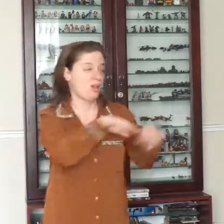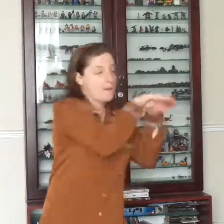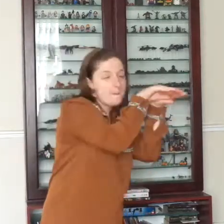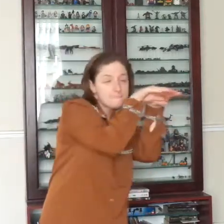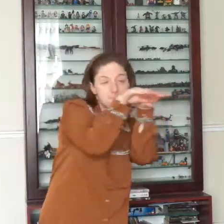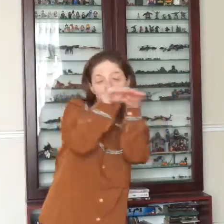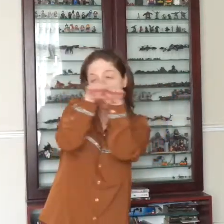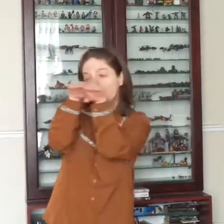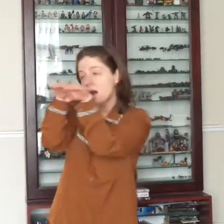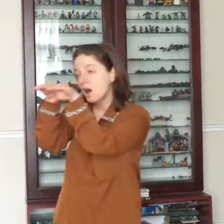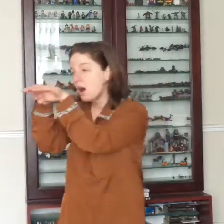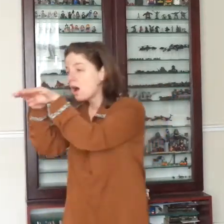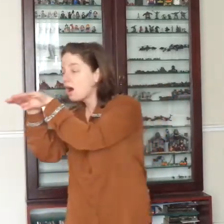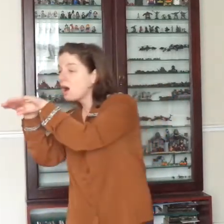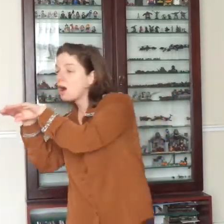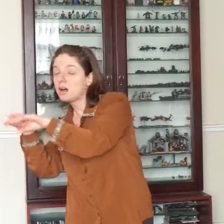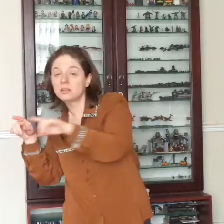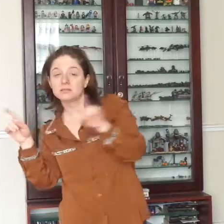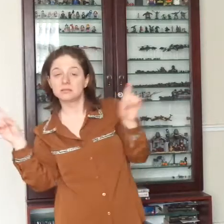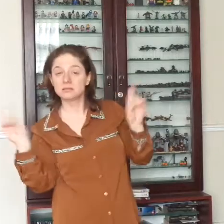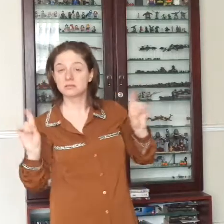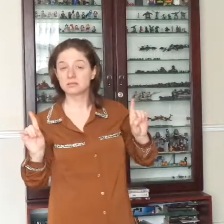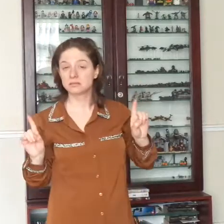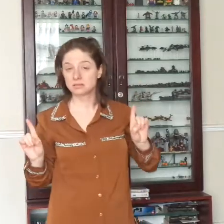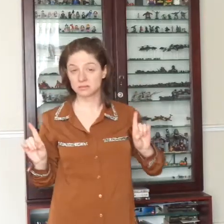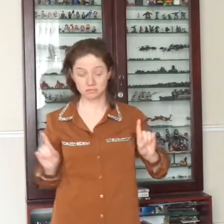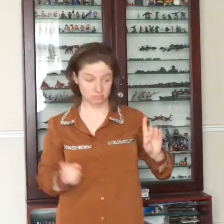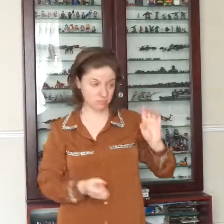Has one thing in common, too